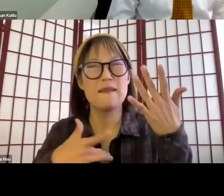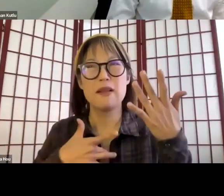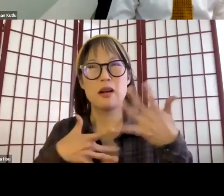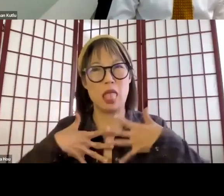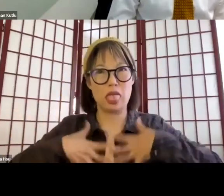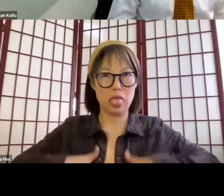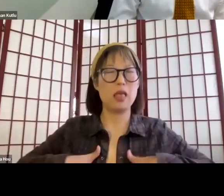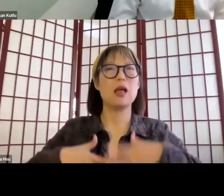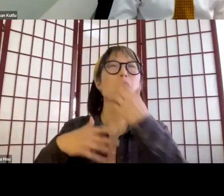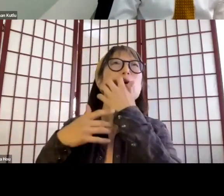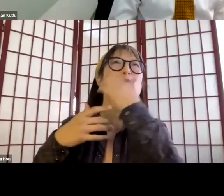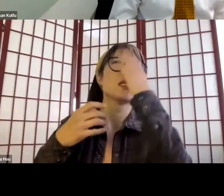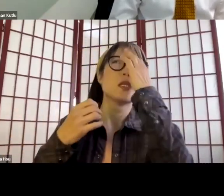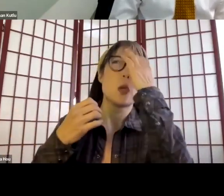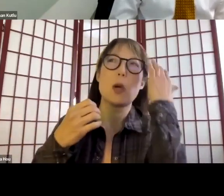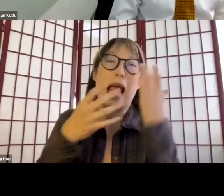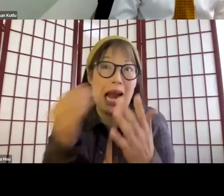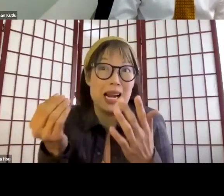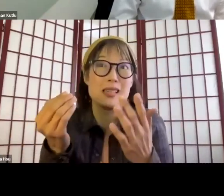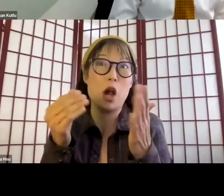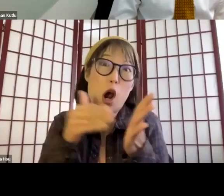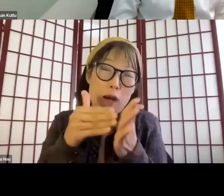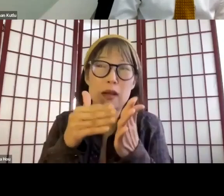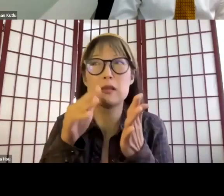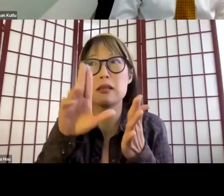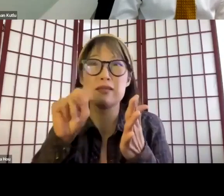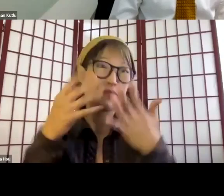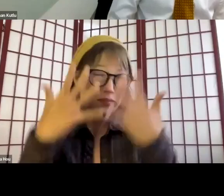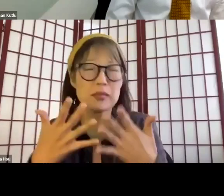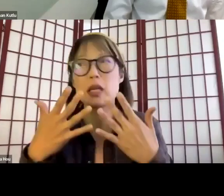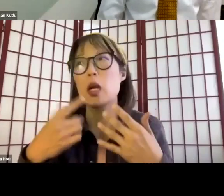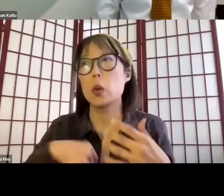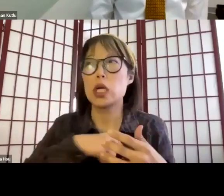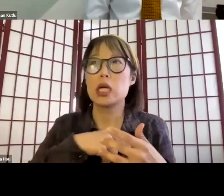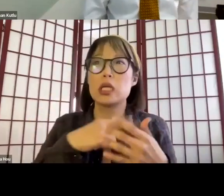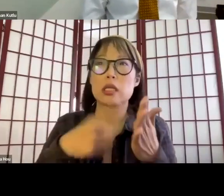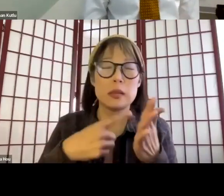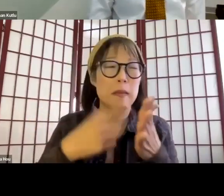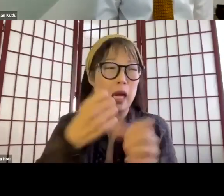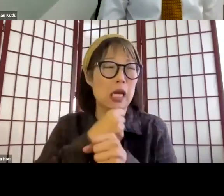That's very discouraging to hear. As a person who considers themselves competent or native-like.